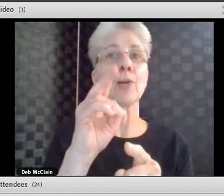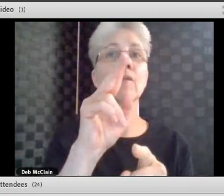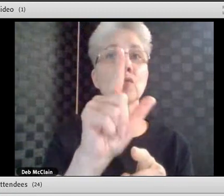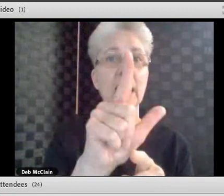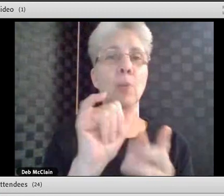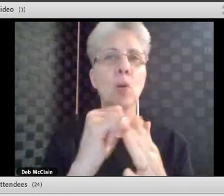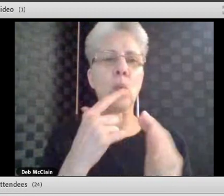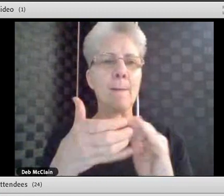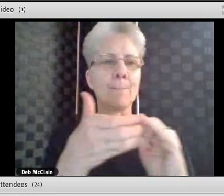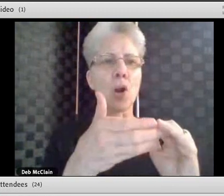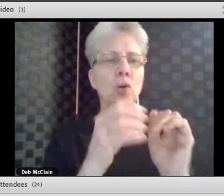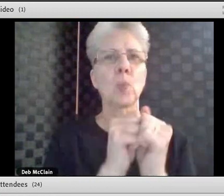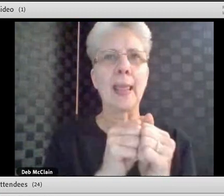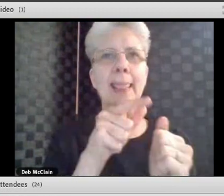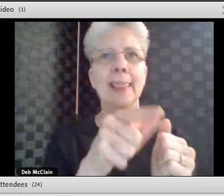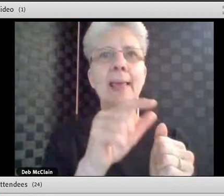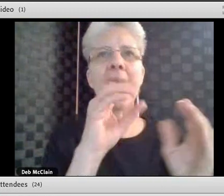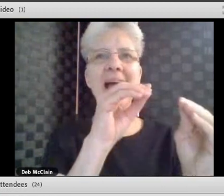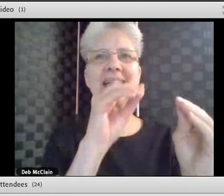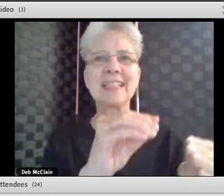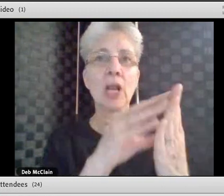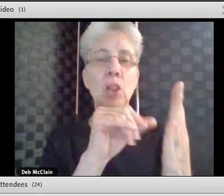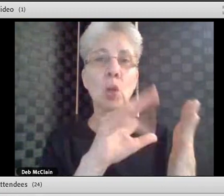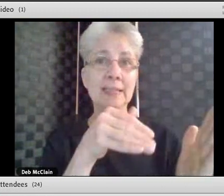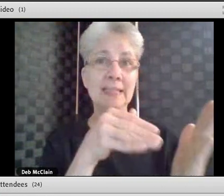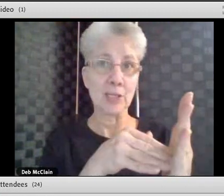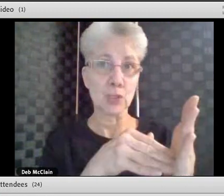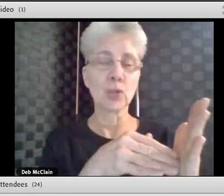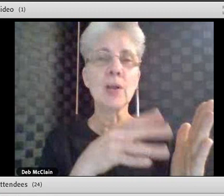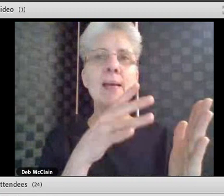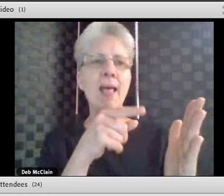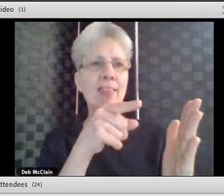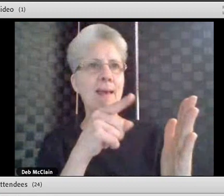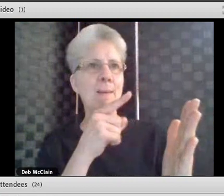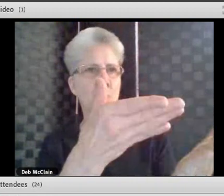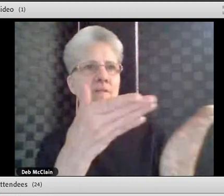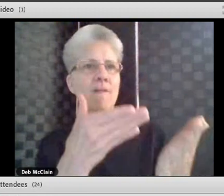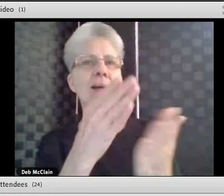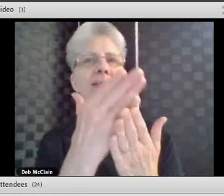So with Air University Library we actually partnered with a teaching and learning center,